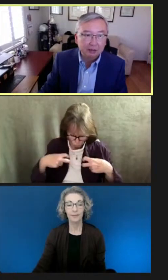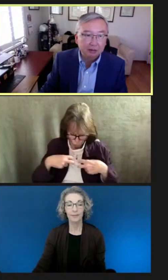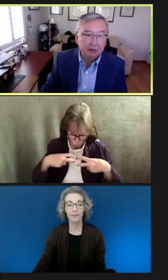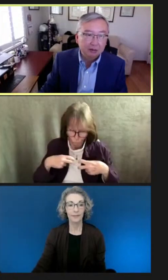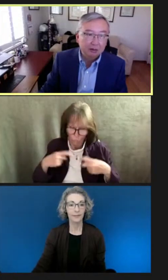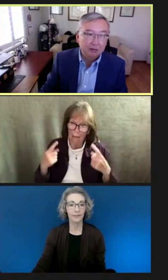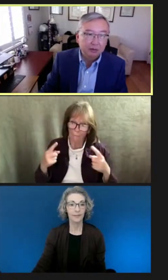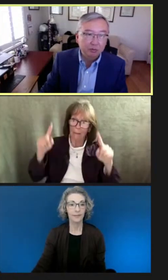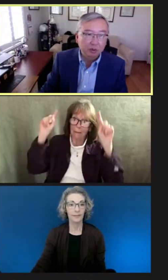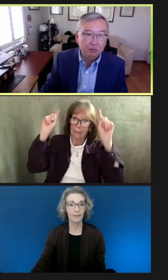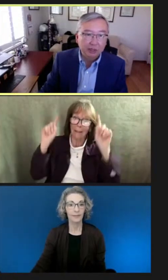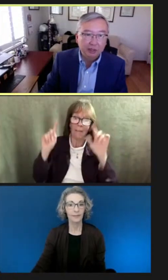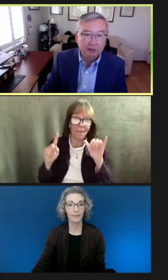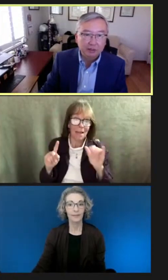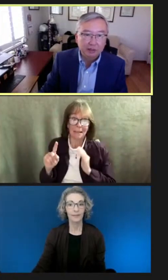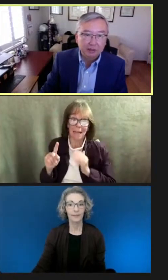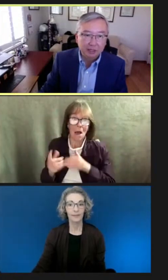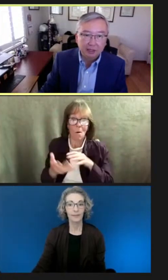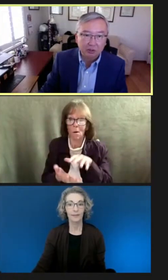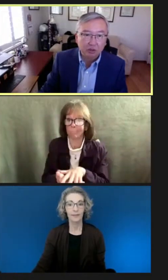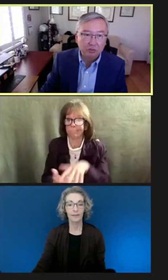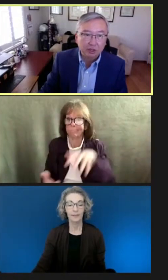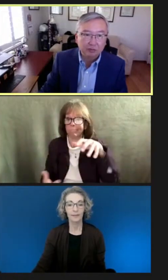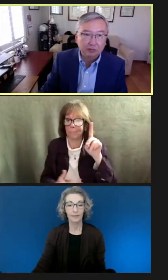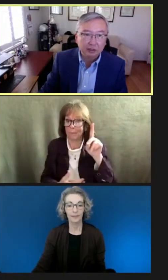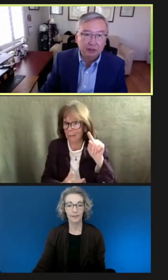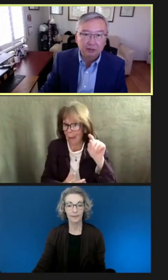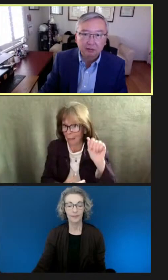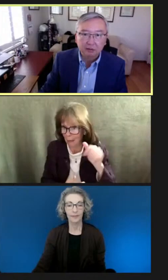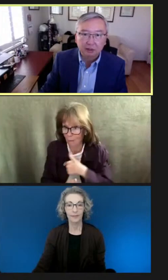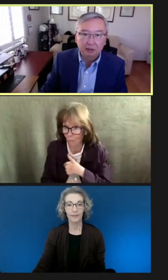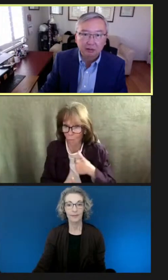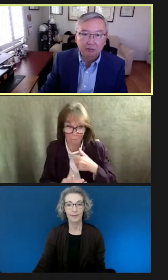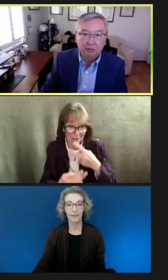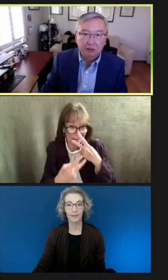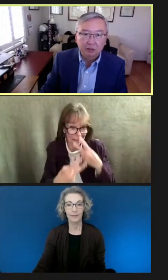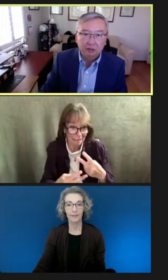most robust data from what we are seeing in